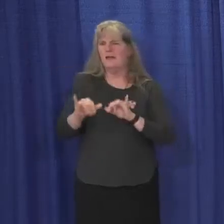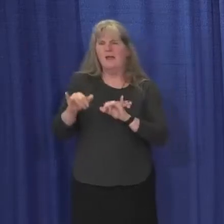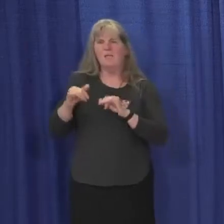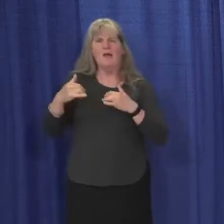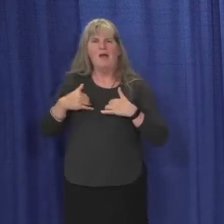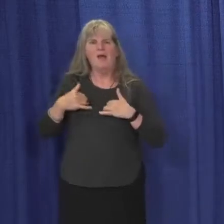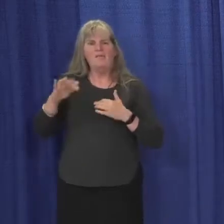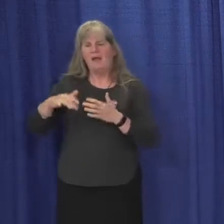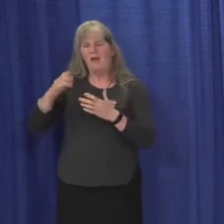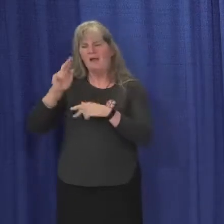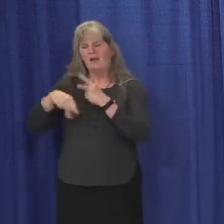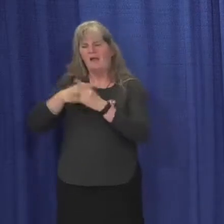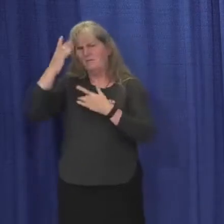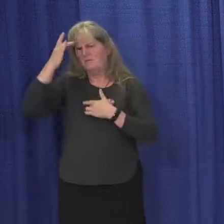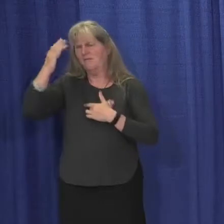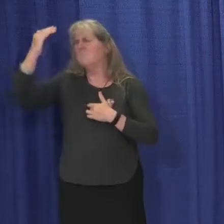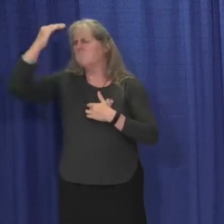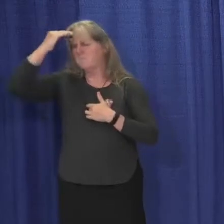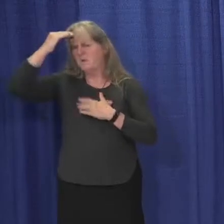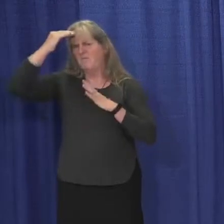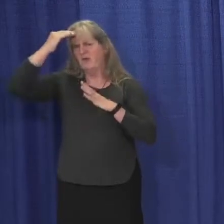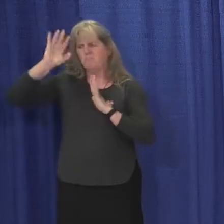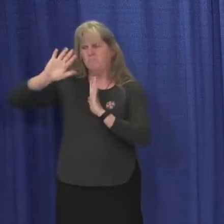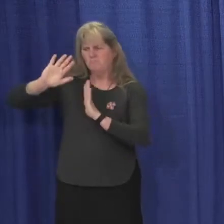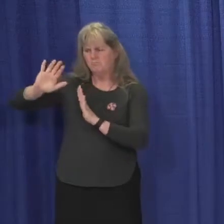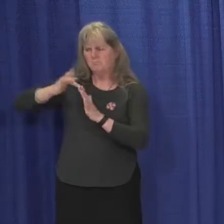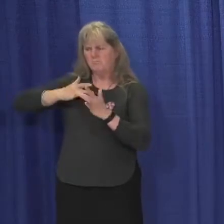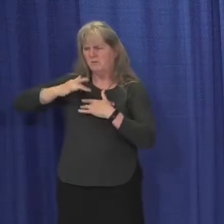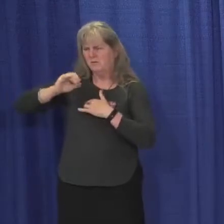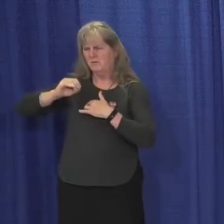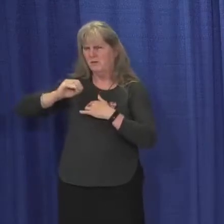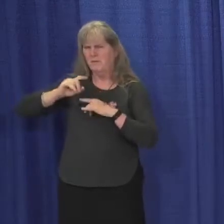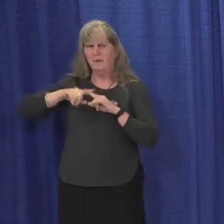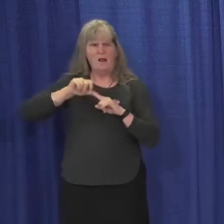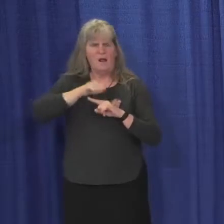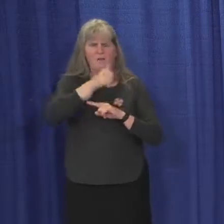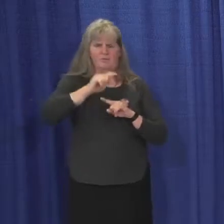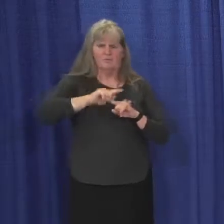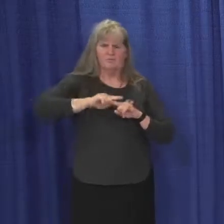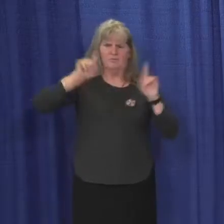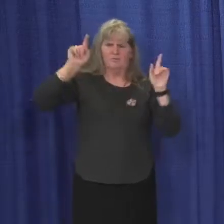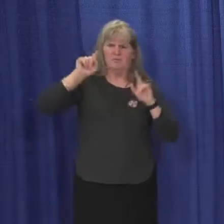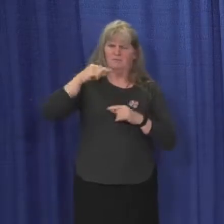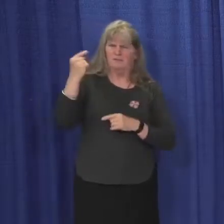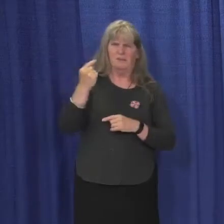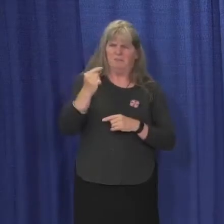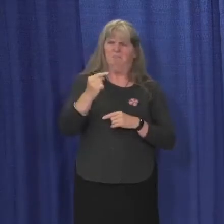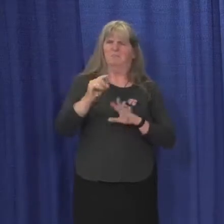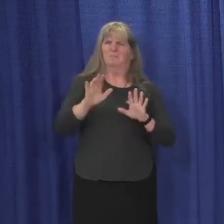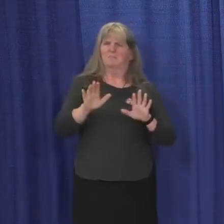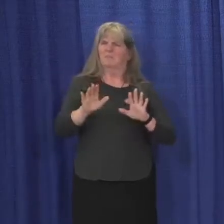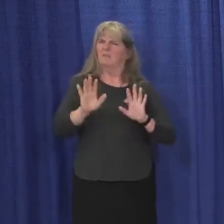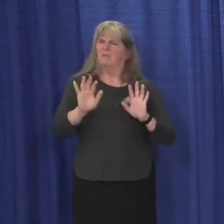on a contemptible way, think about what might have triggered something.